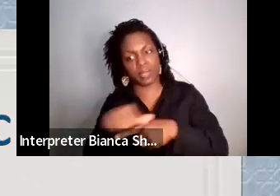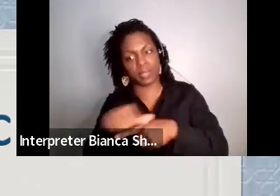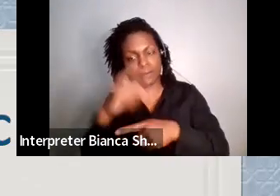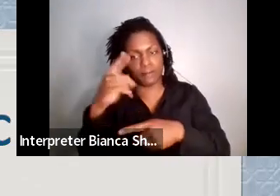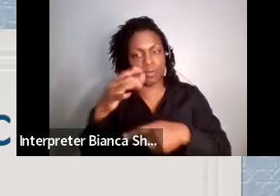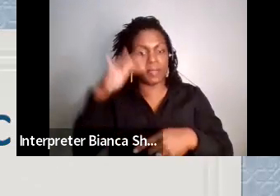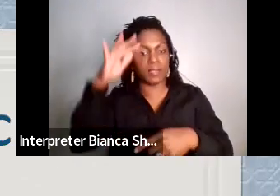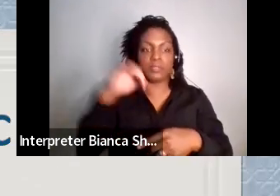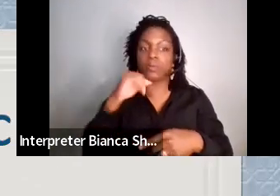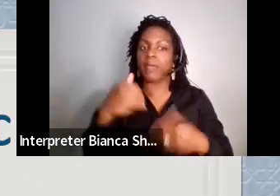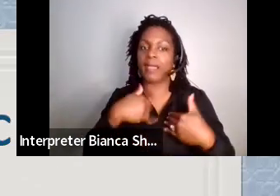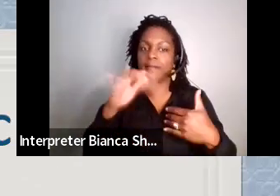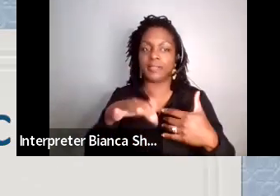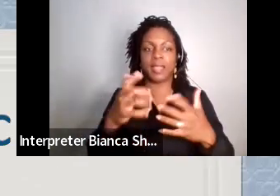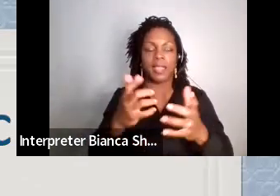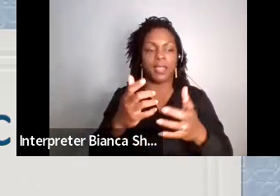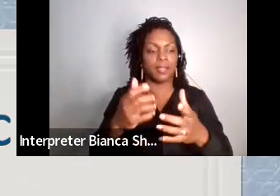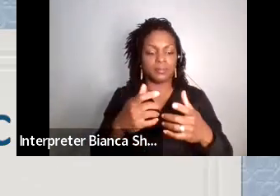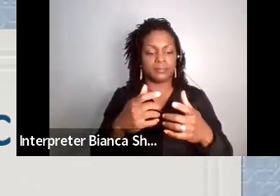that pool a large pool of volunteer trained parents.